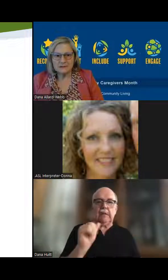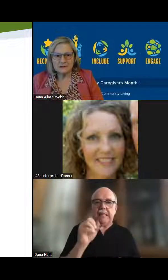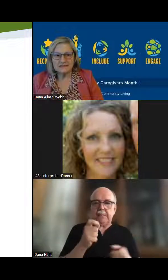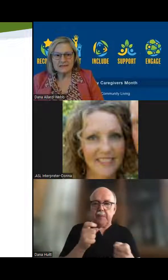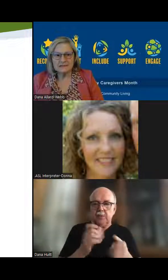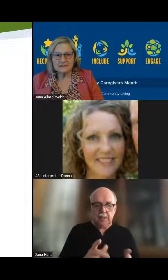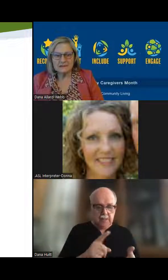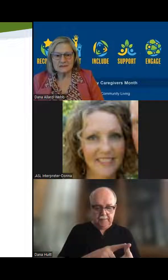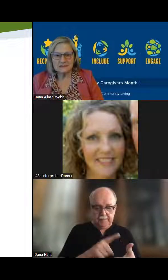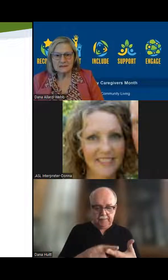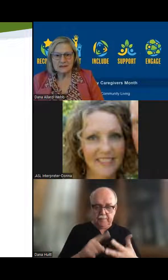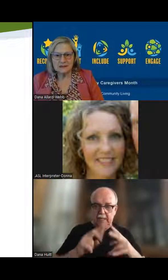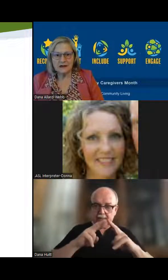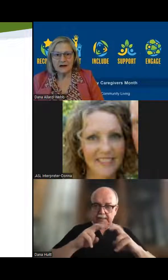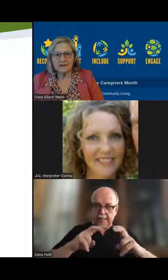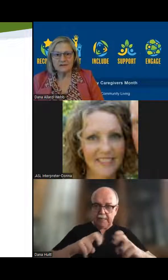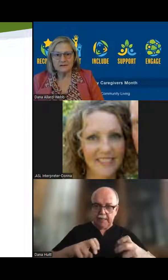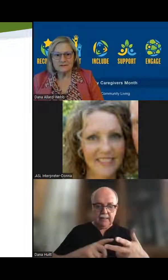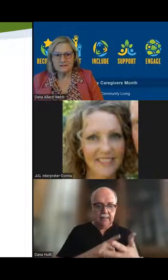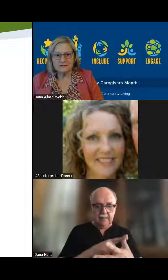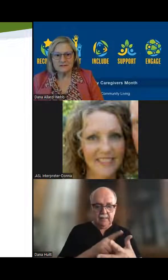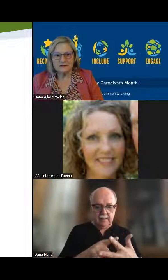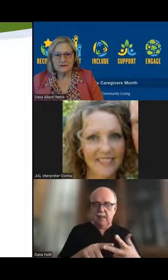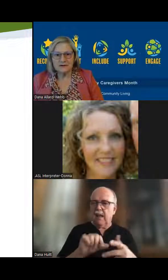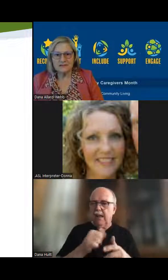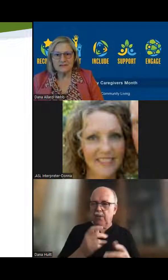that moved on for certification are scheduled this month to take